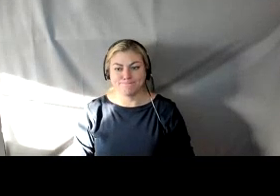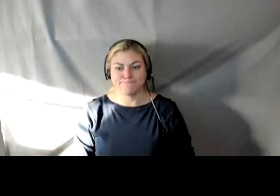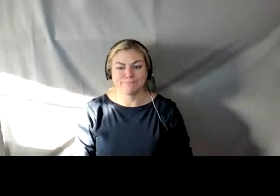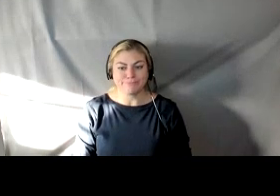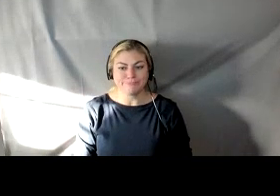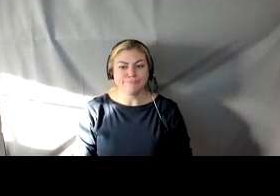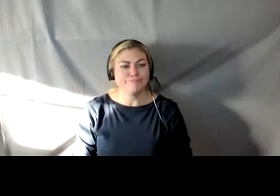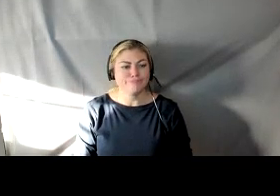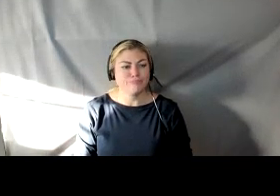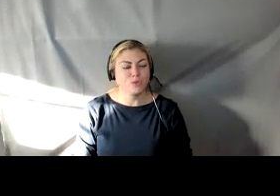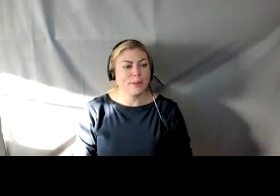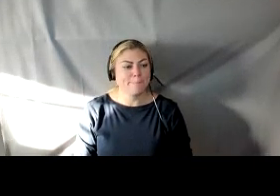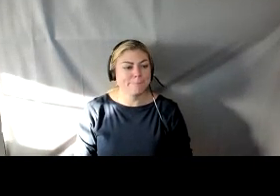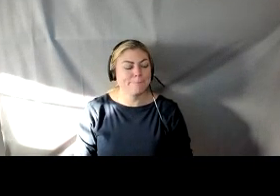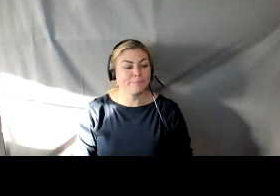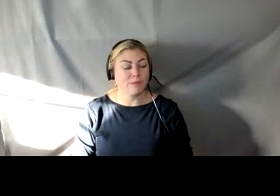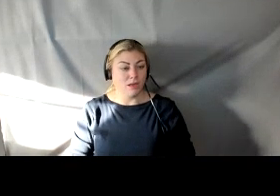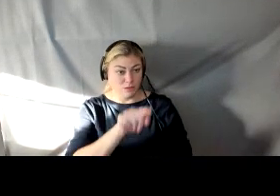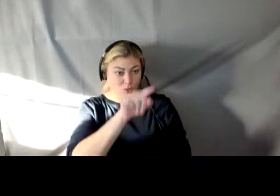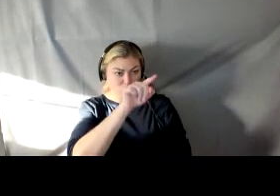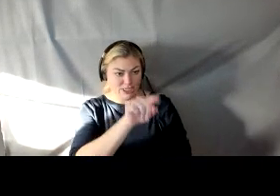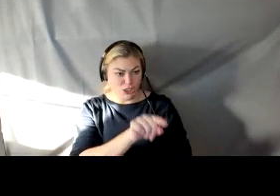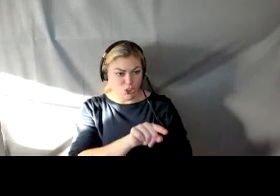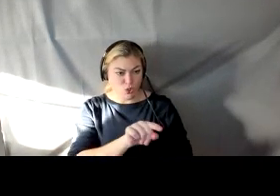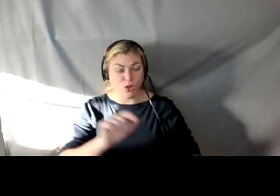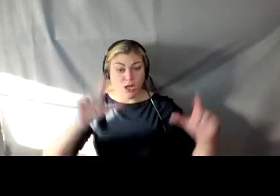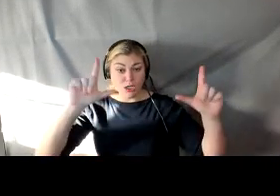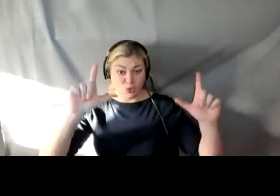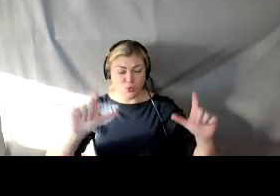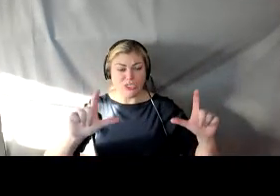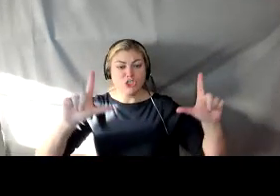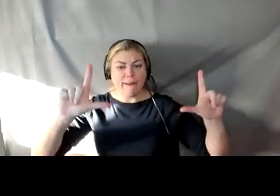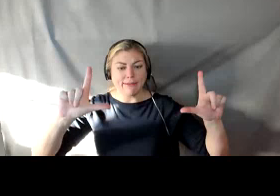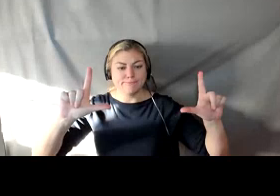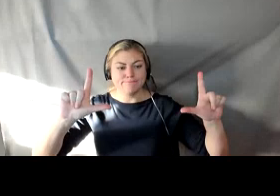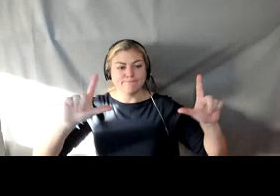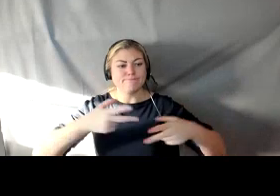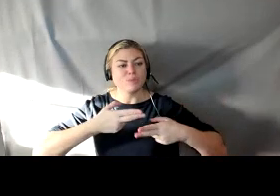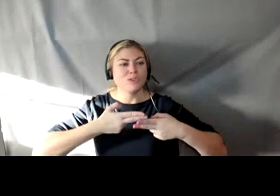Here is a screenshot of that what we call PEPC page.